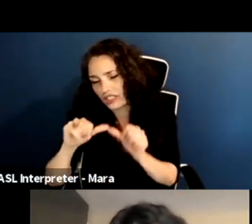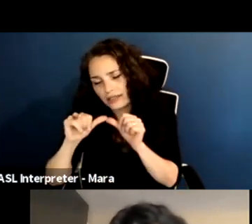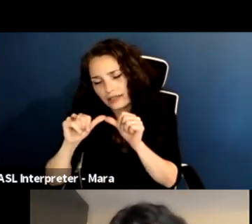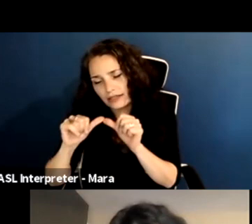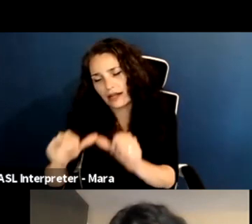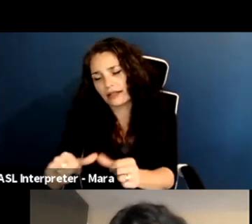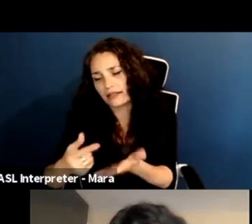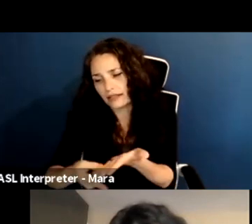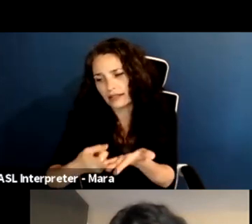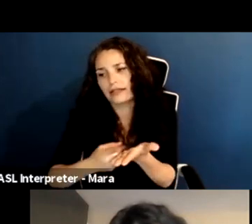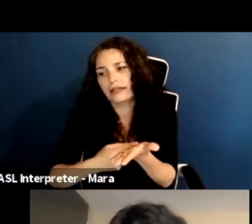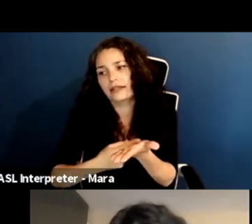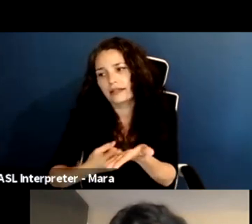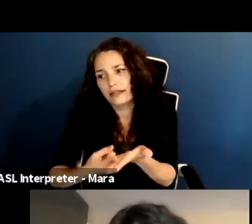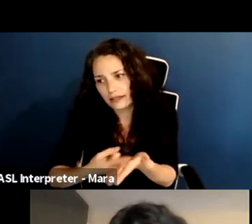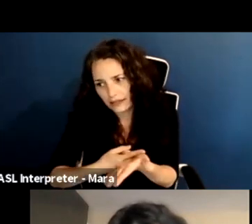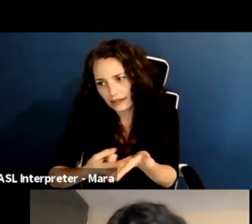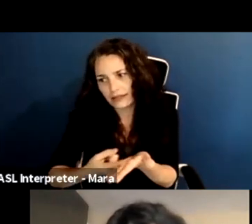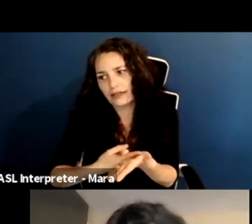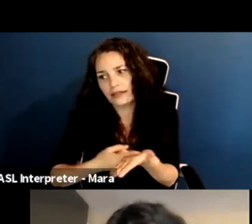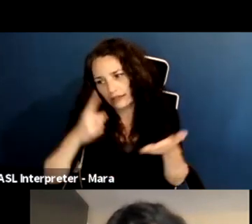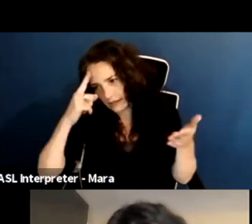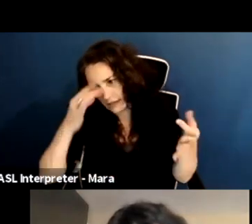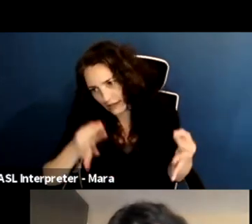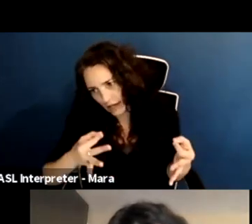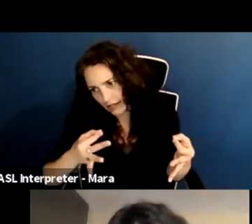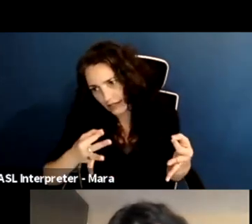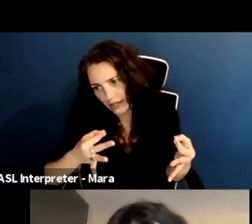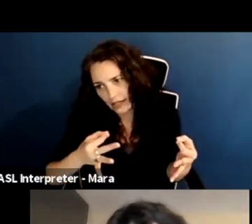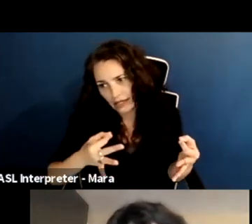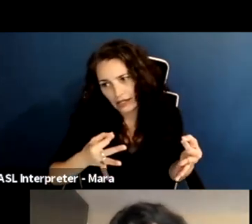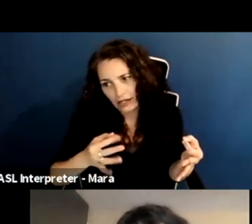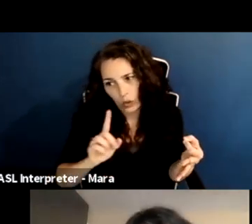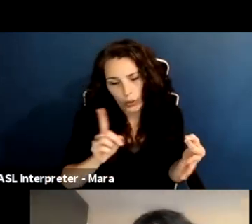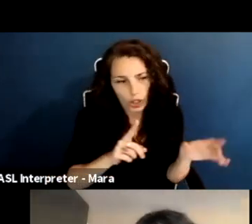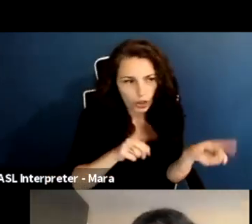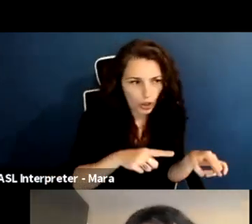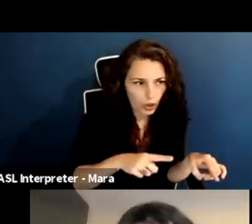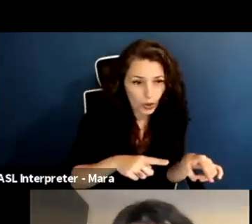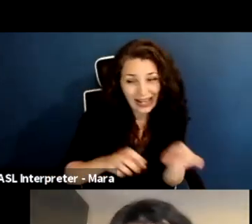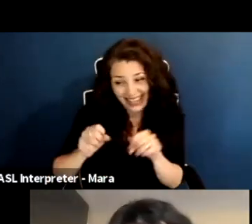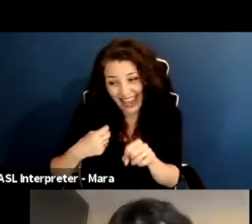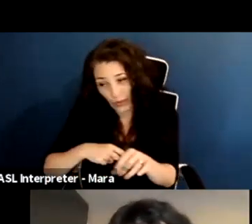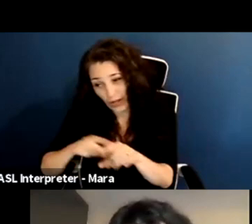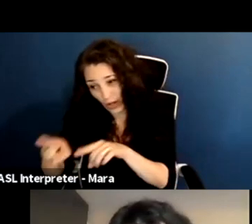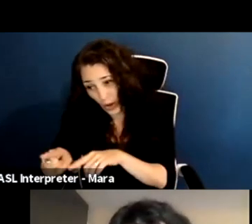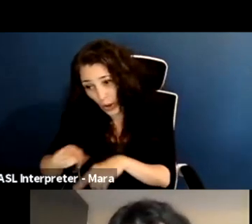decision making of, do we go can we go, who can shoot, who can't, is it okay with the community,